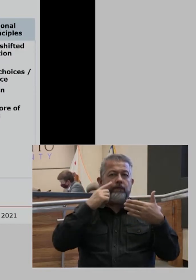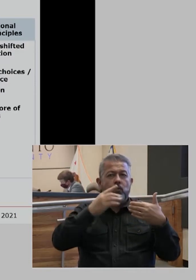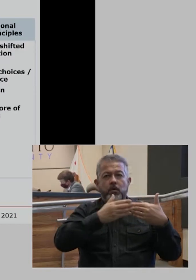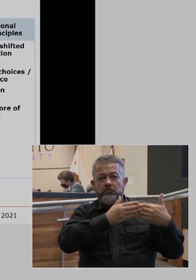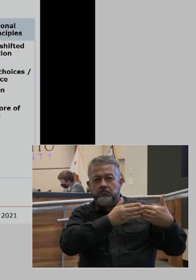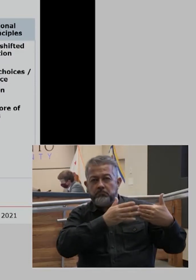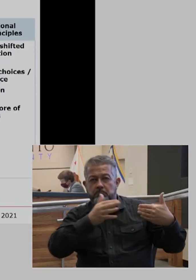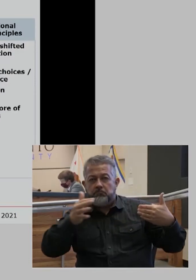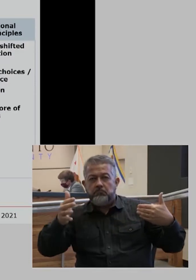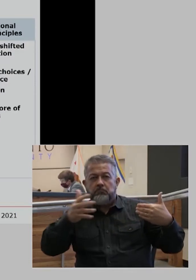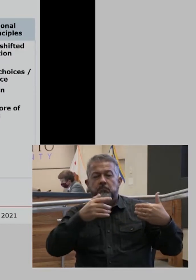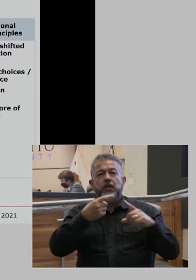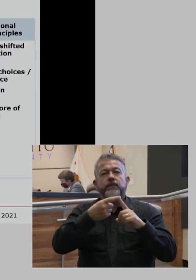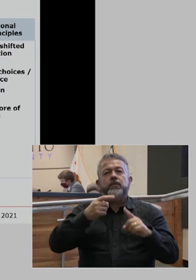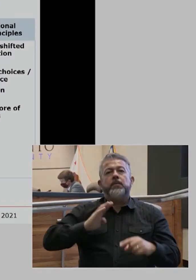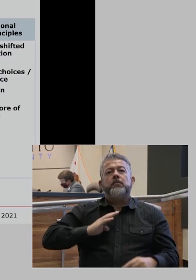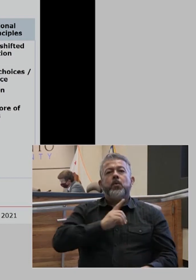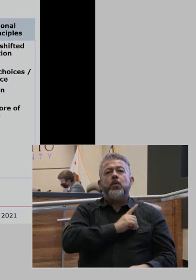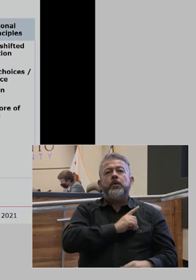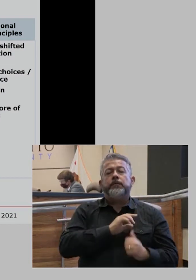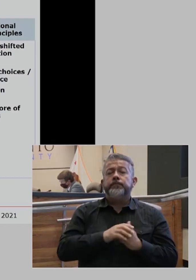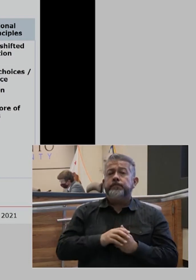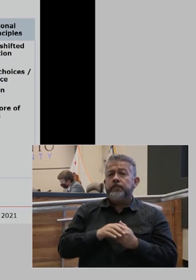THE SCHEDULE. FOR THE BOARD. FOR THE BOARD. >> DOUG.